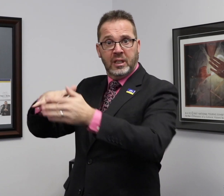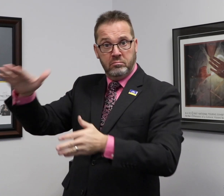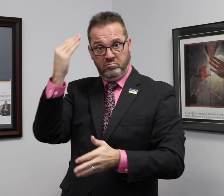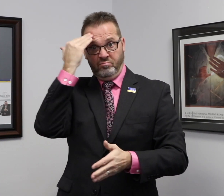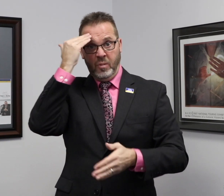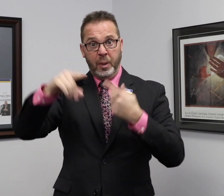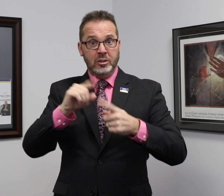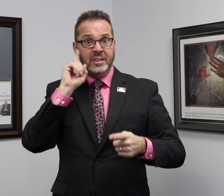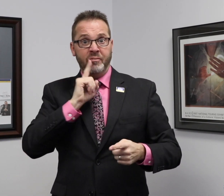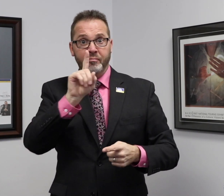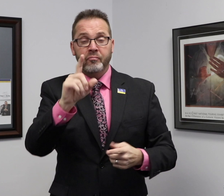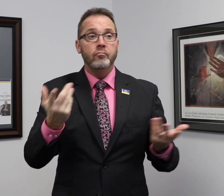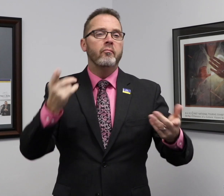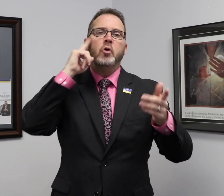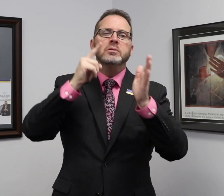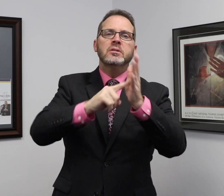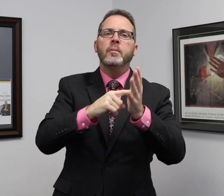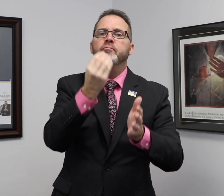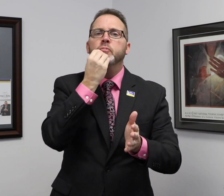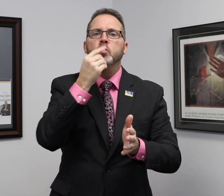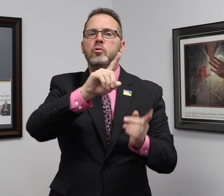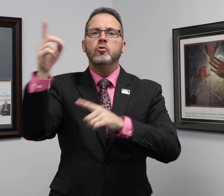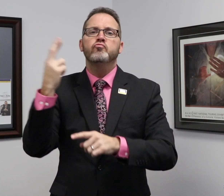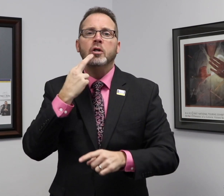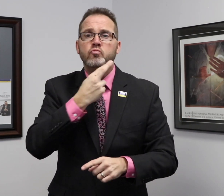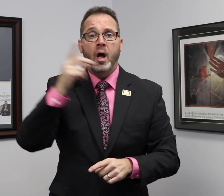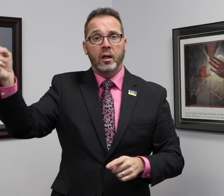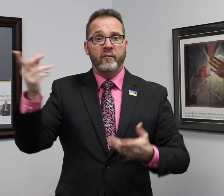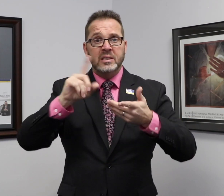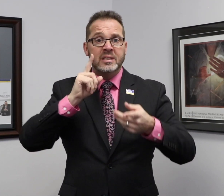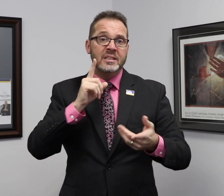t necessarily aware of us. The purpose of the project is to figure out ways for